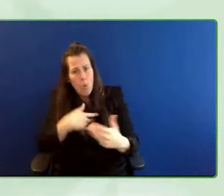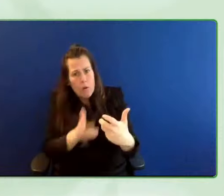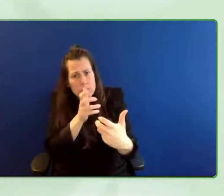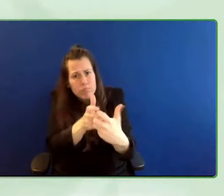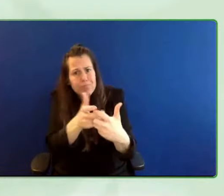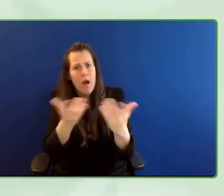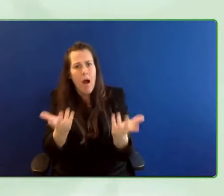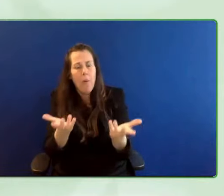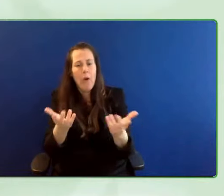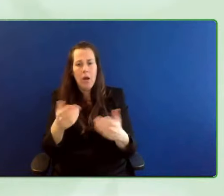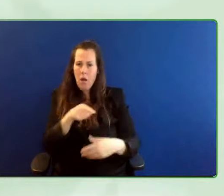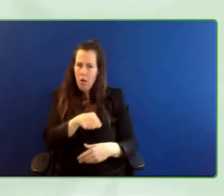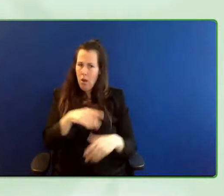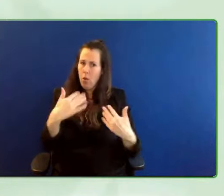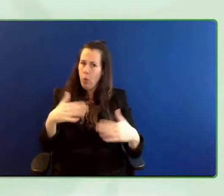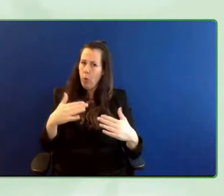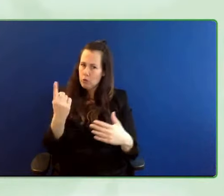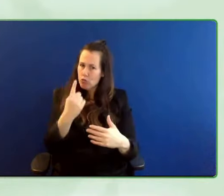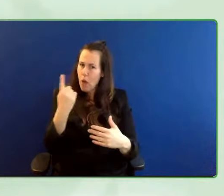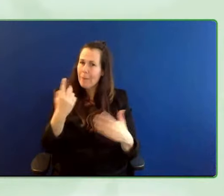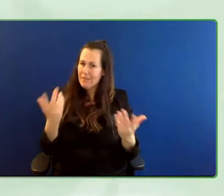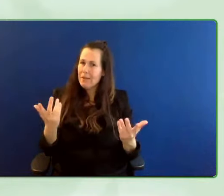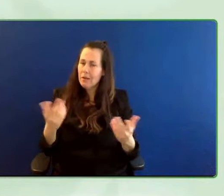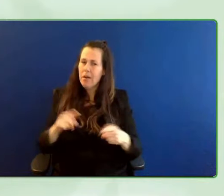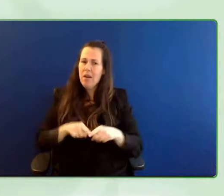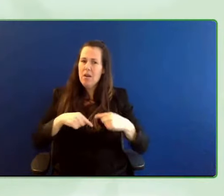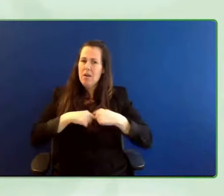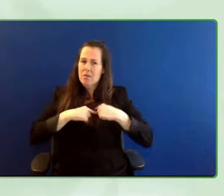The way that we do that is with sharing caregiving stories.